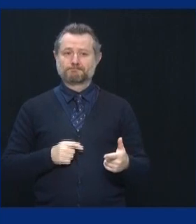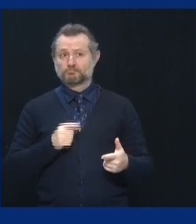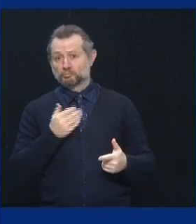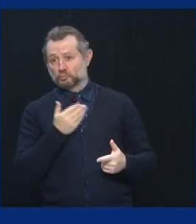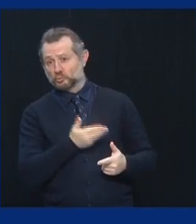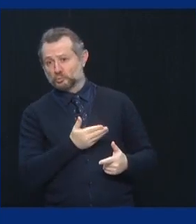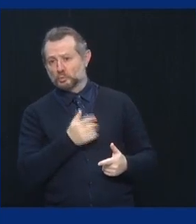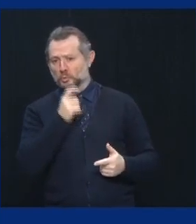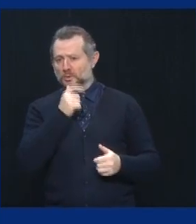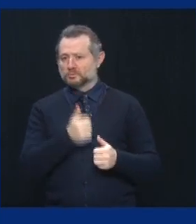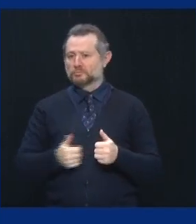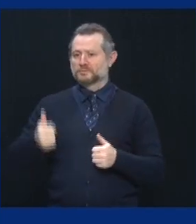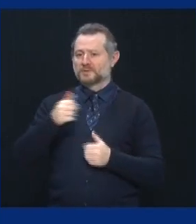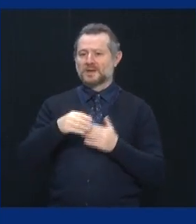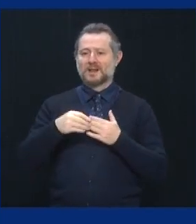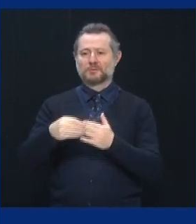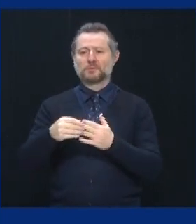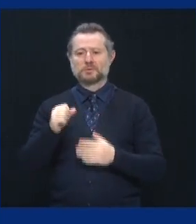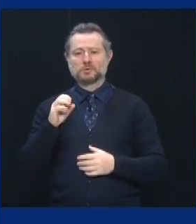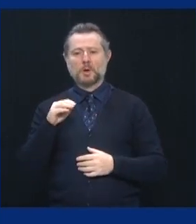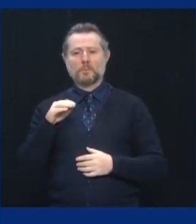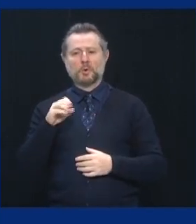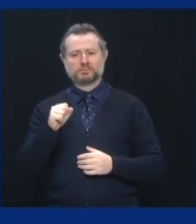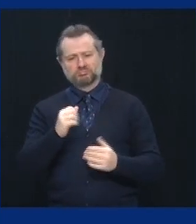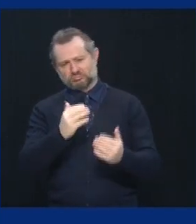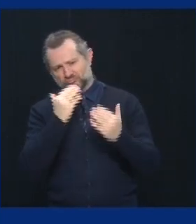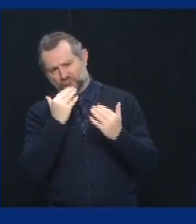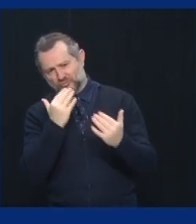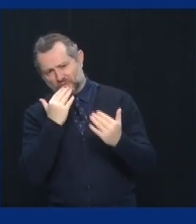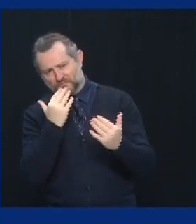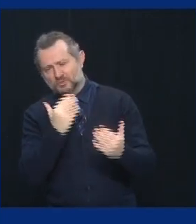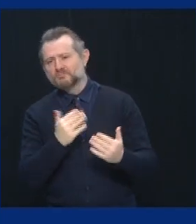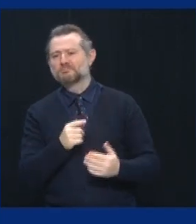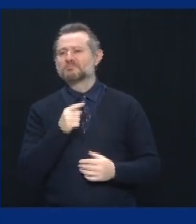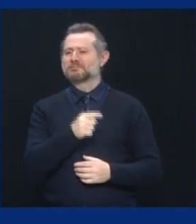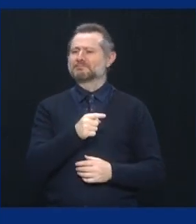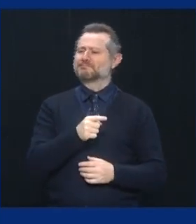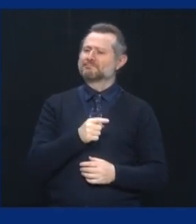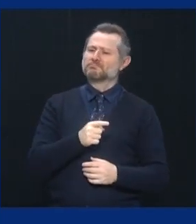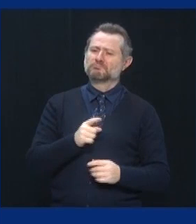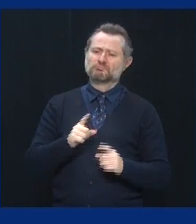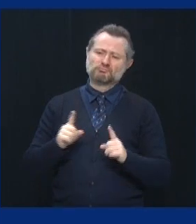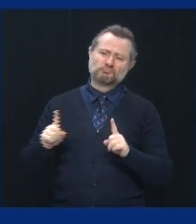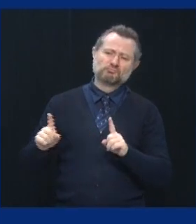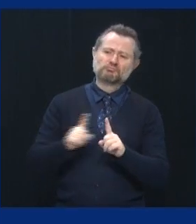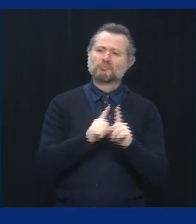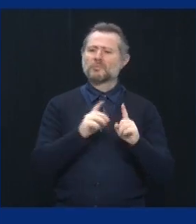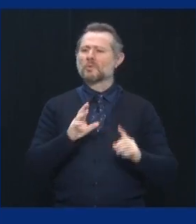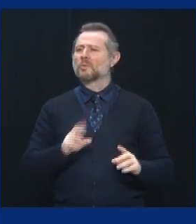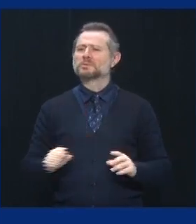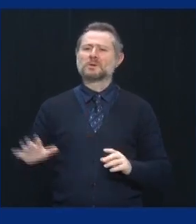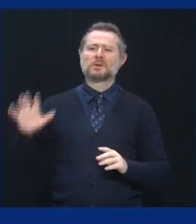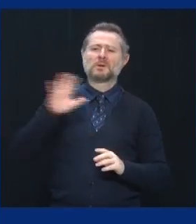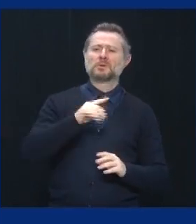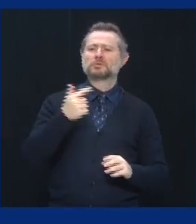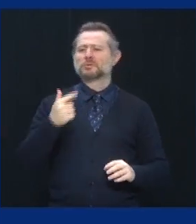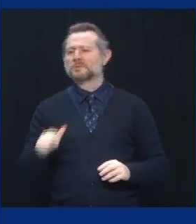VACCINE. WITH THAT, LET ME TURN IT OVER TO THE GENERAL OF SOMOS, I CAN'T